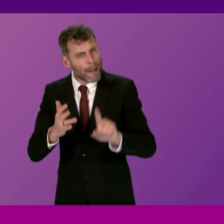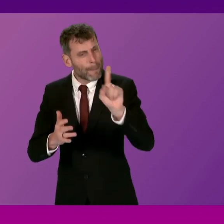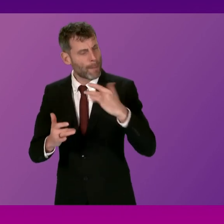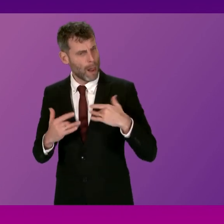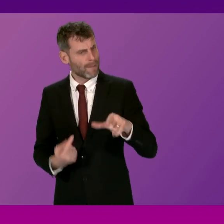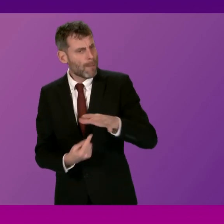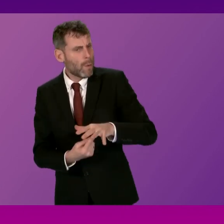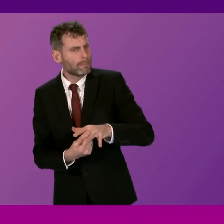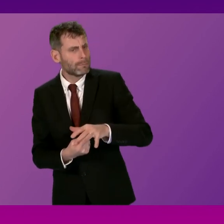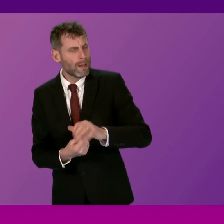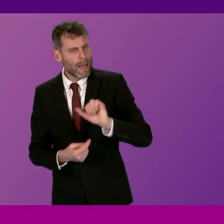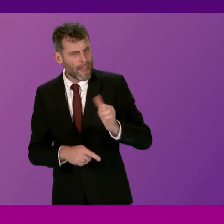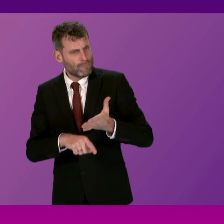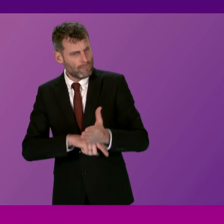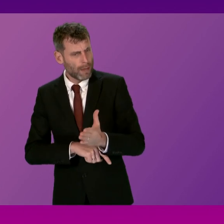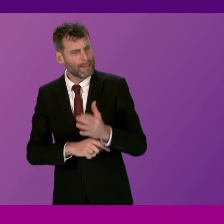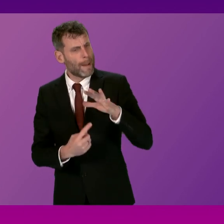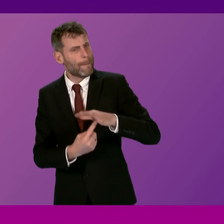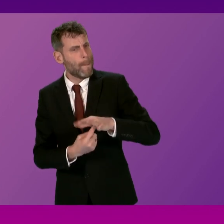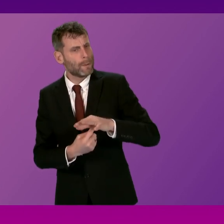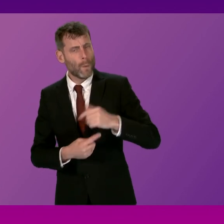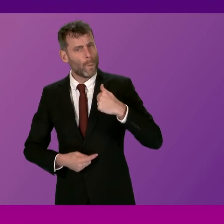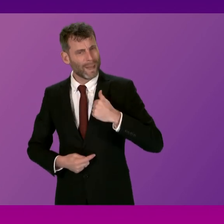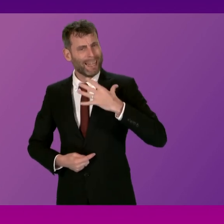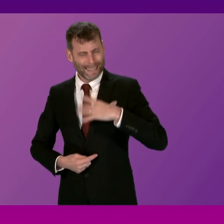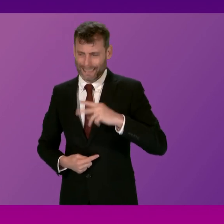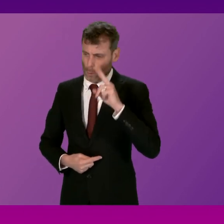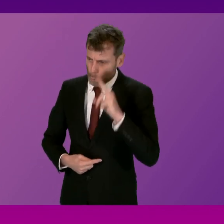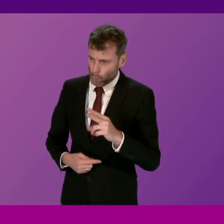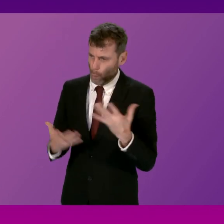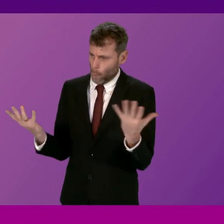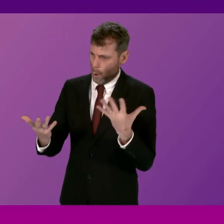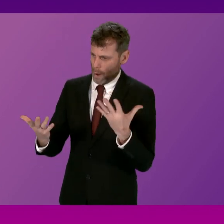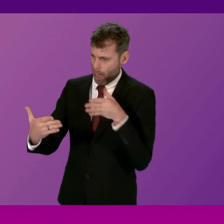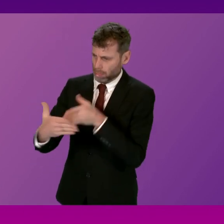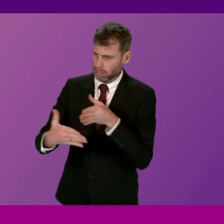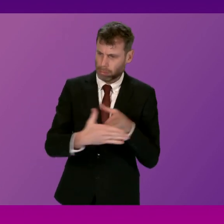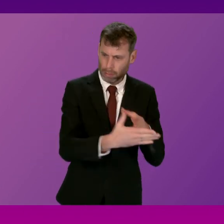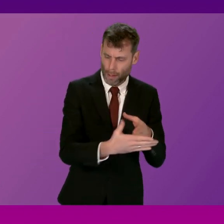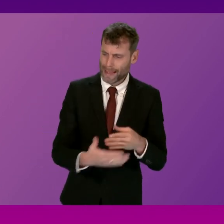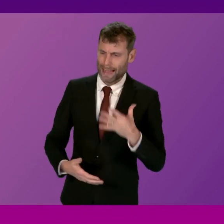society in every possible way; to take steps in this place so that people with disabilities